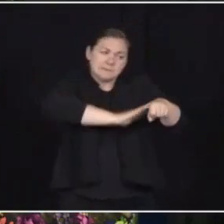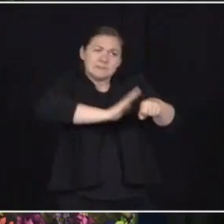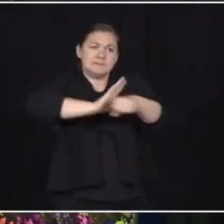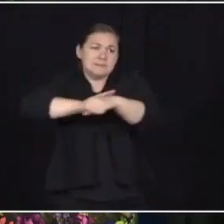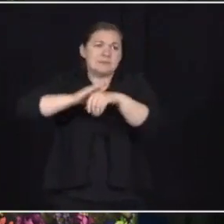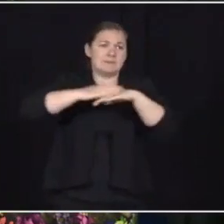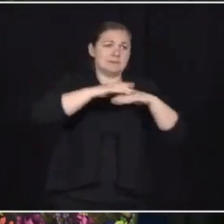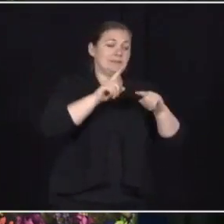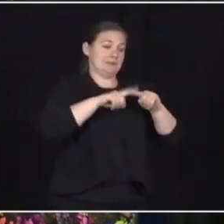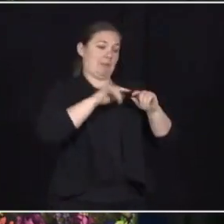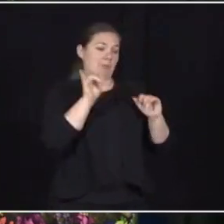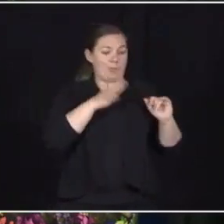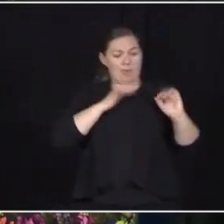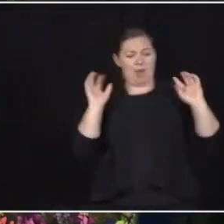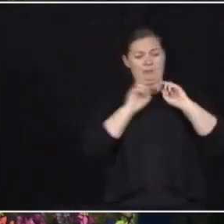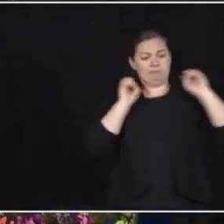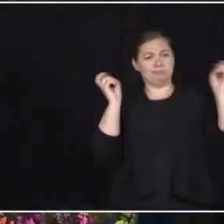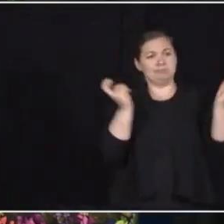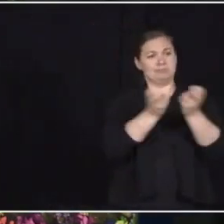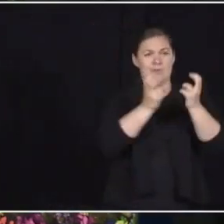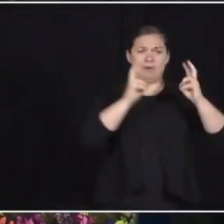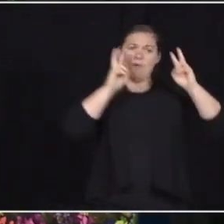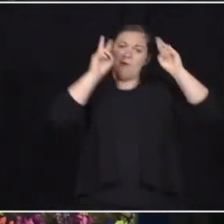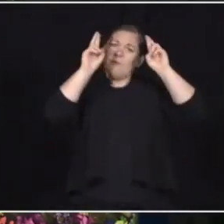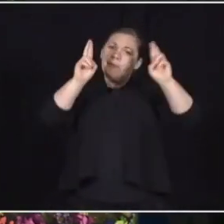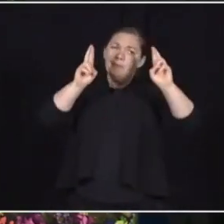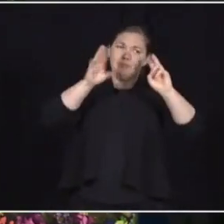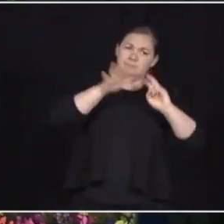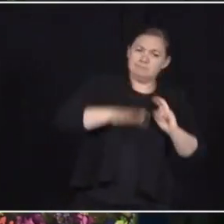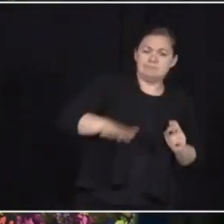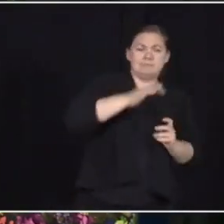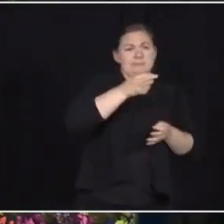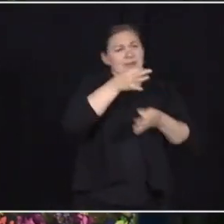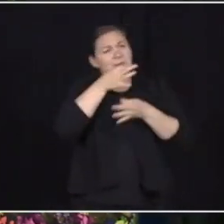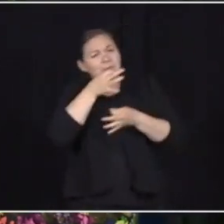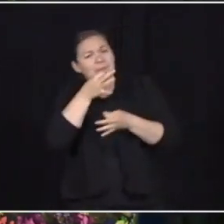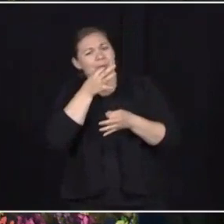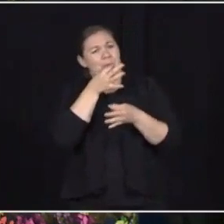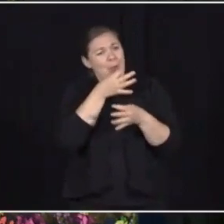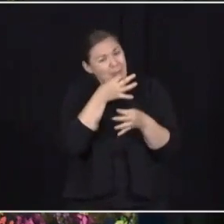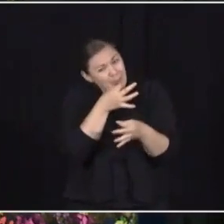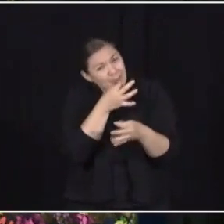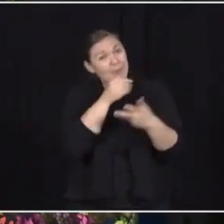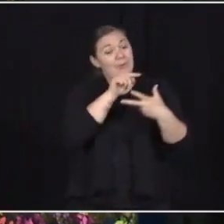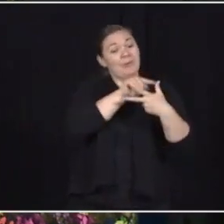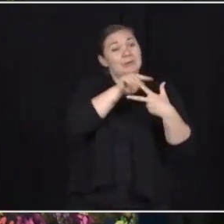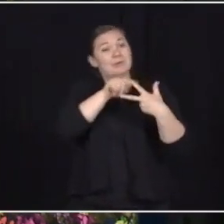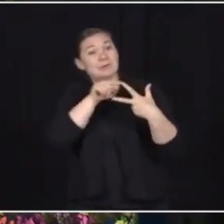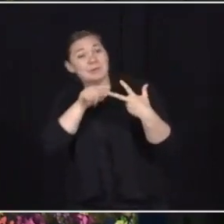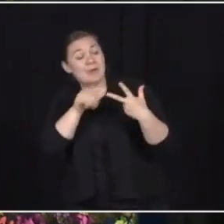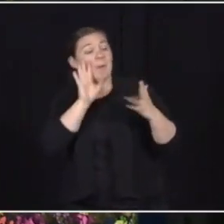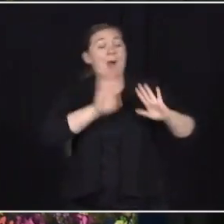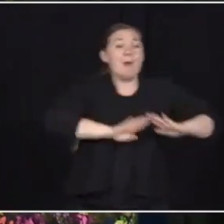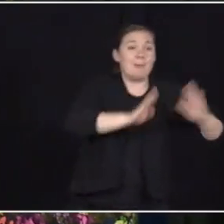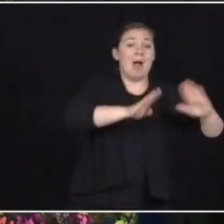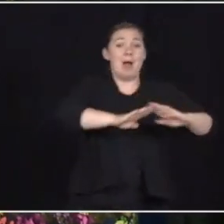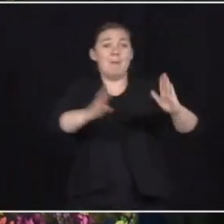that they will be able to open up the other regions.